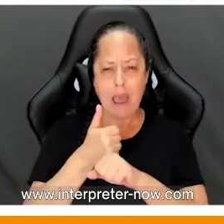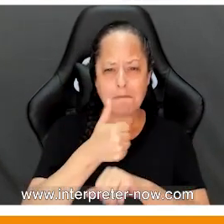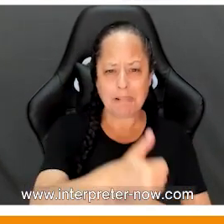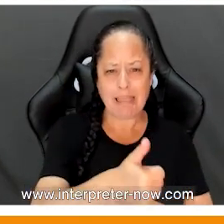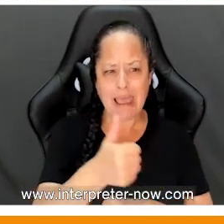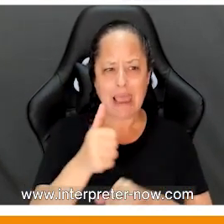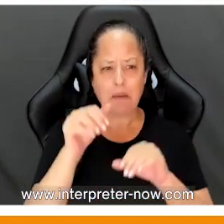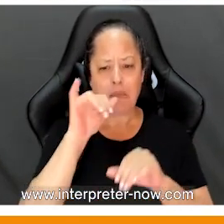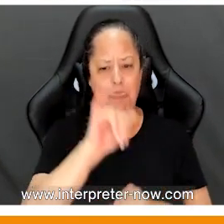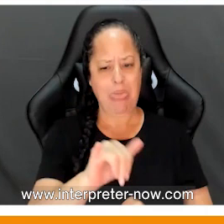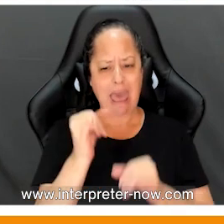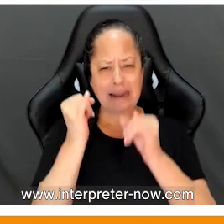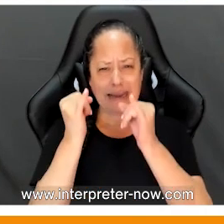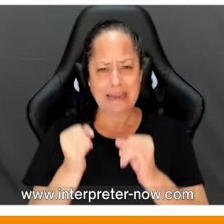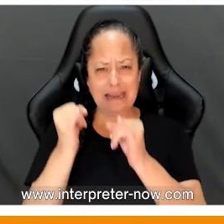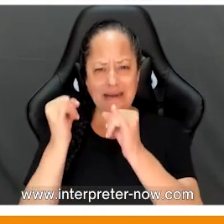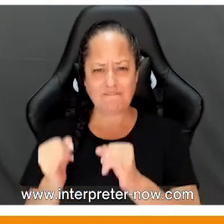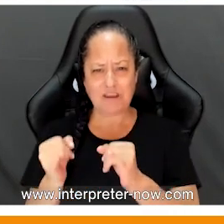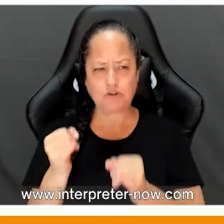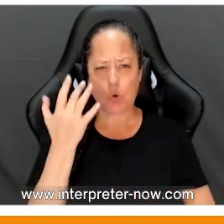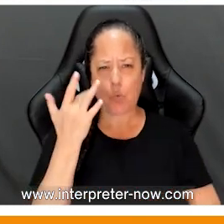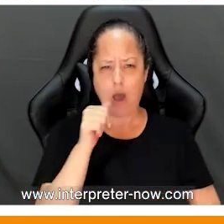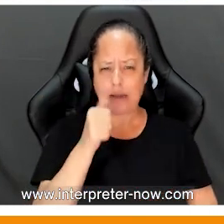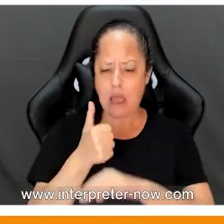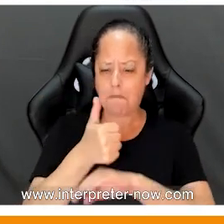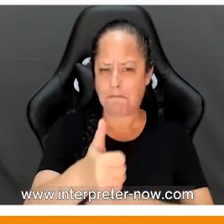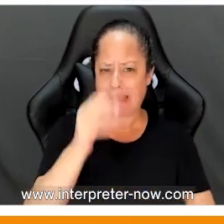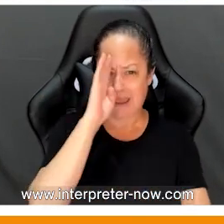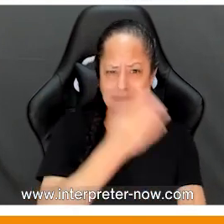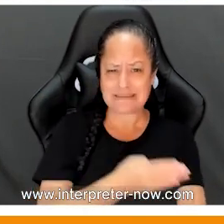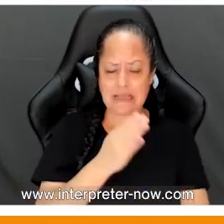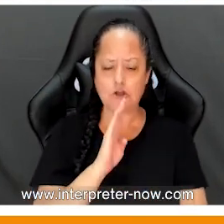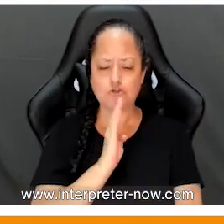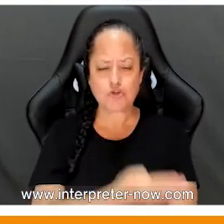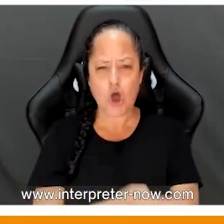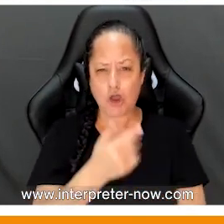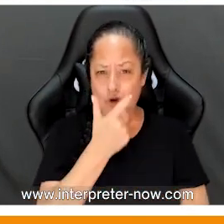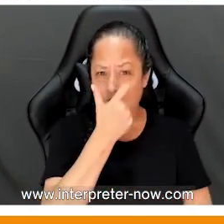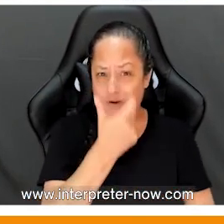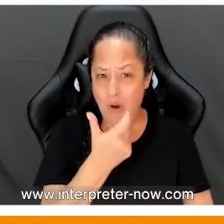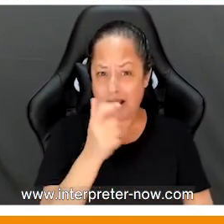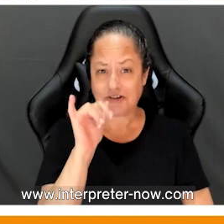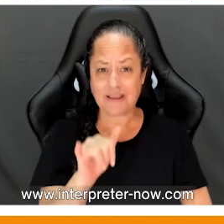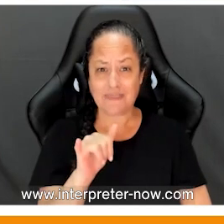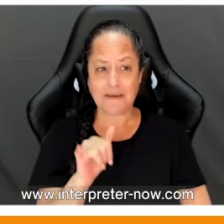But why is all the blame being put on that individual, why don't you blame your son or daughter for watching it?